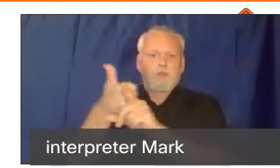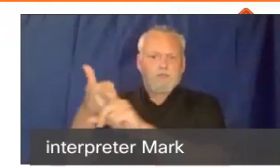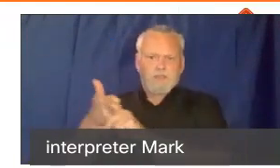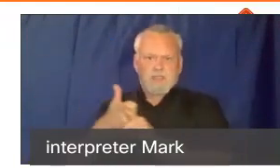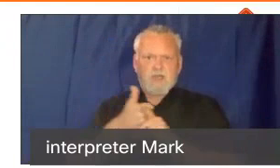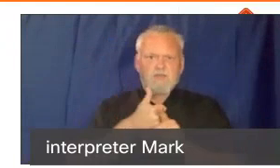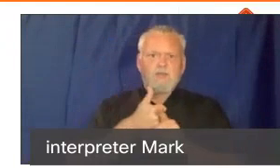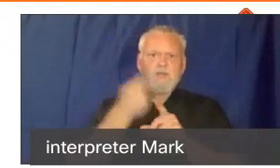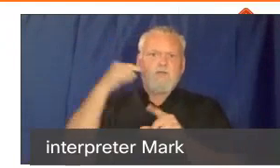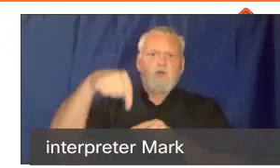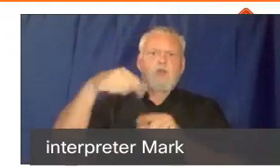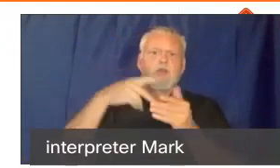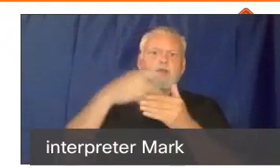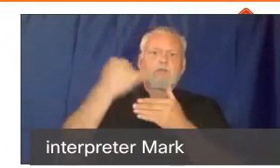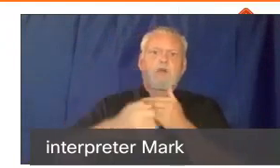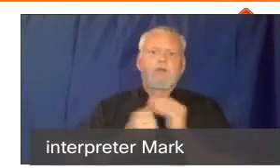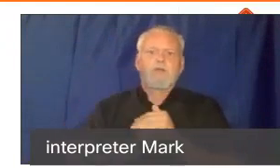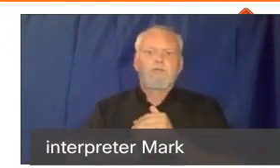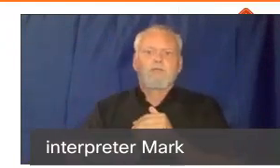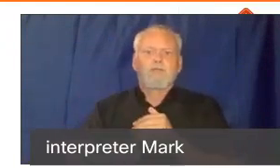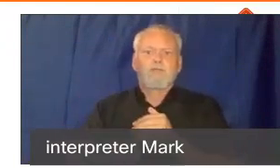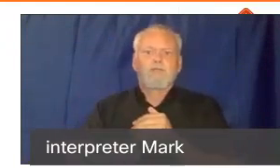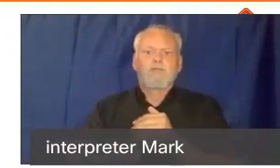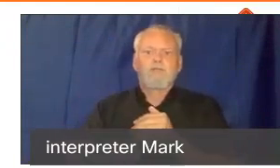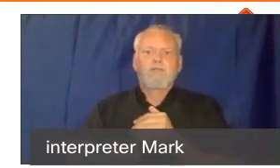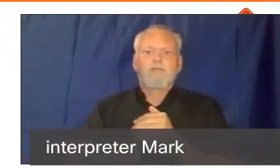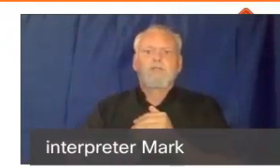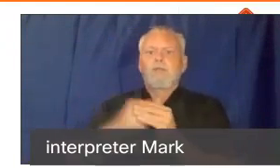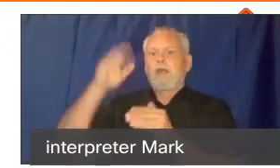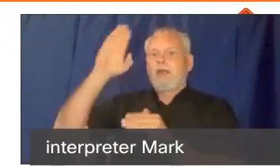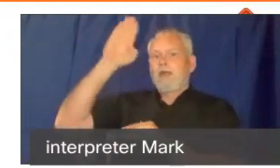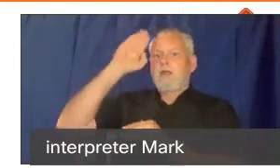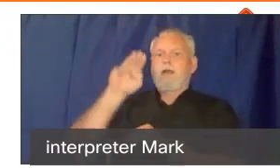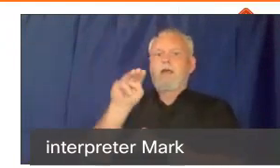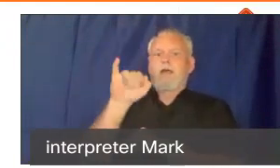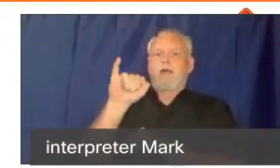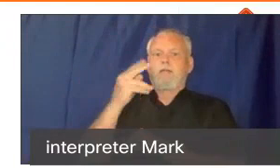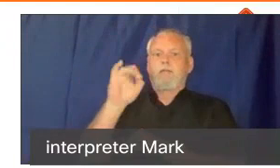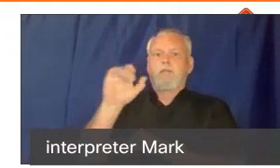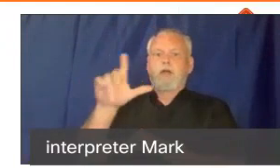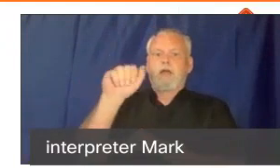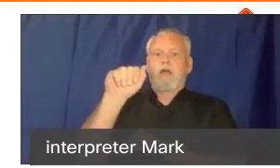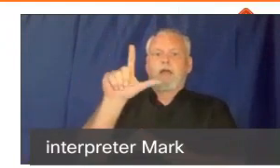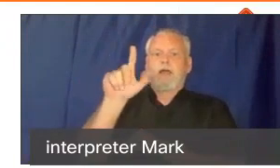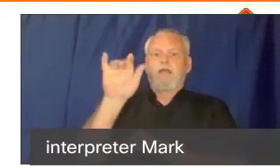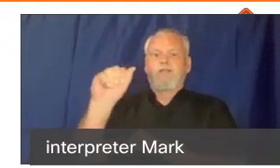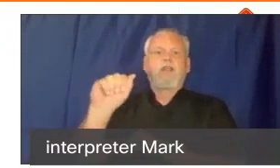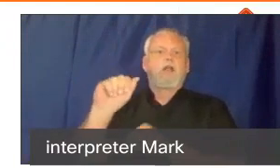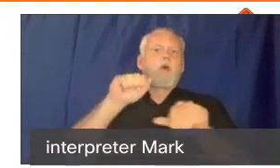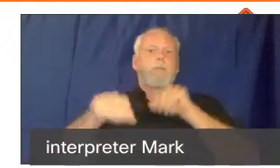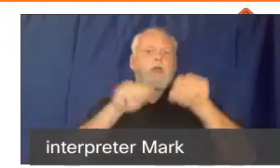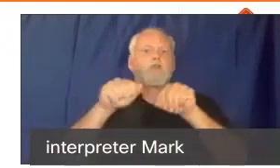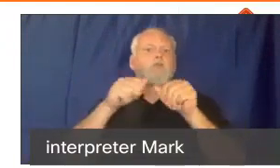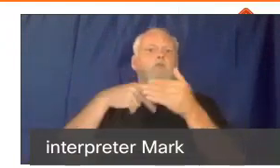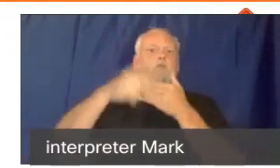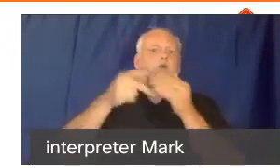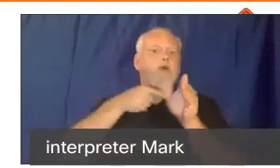Project everyone my name's Michael davino on a bicycle program specialist, and I've been involved in.